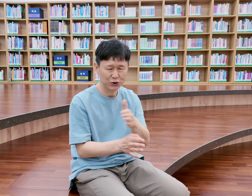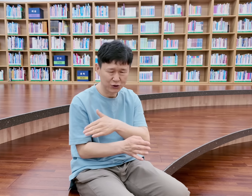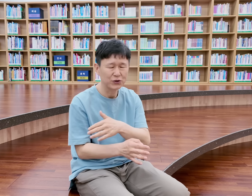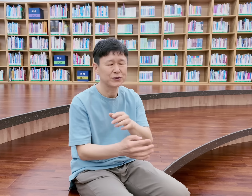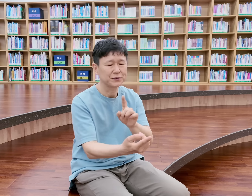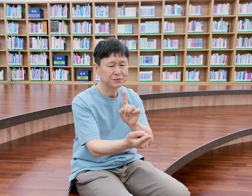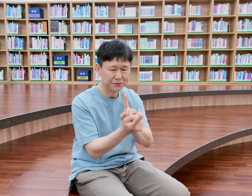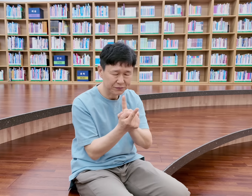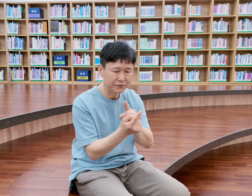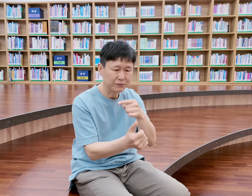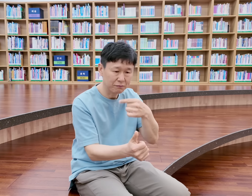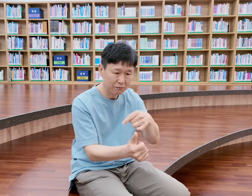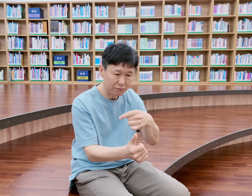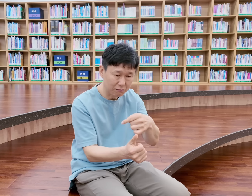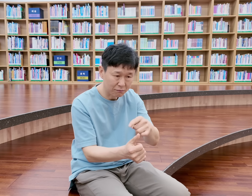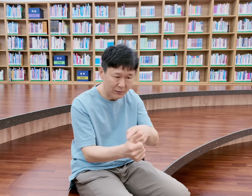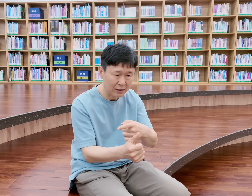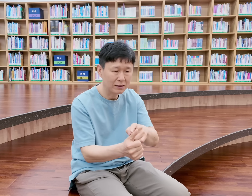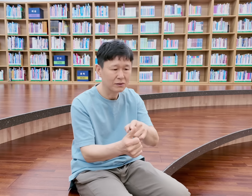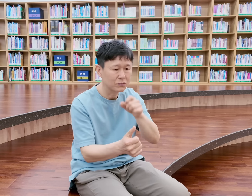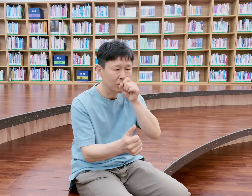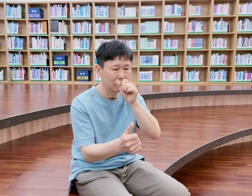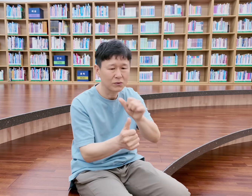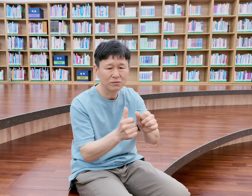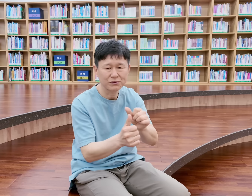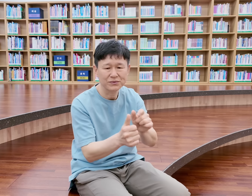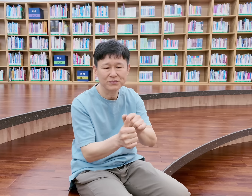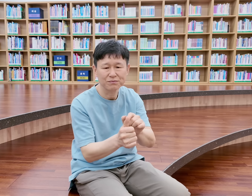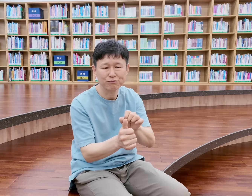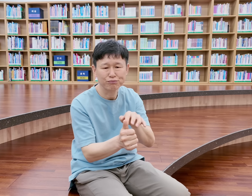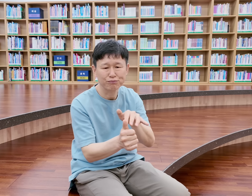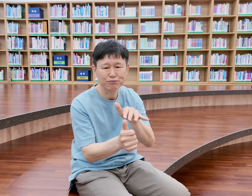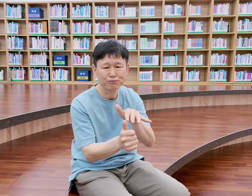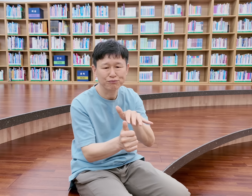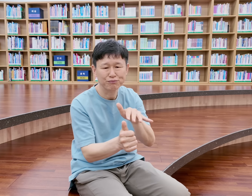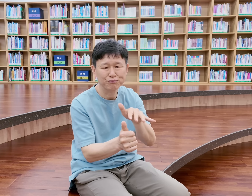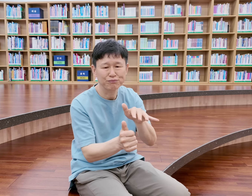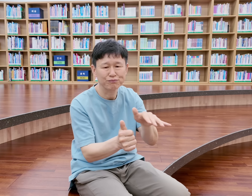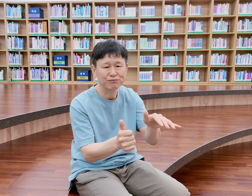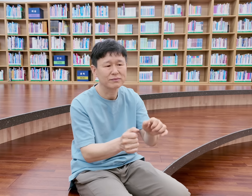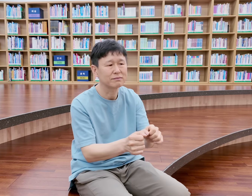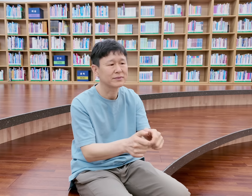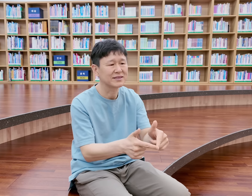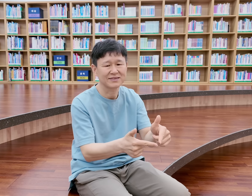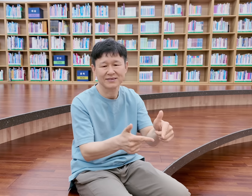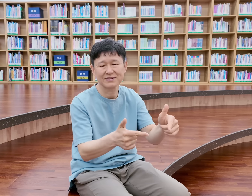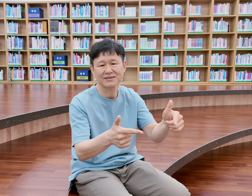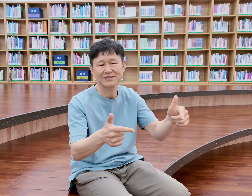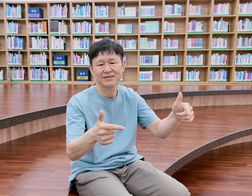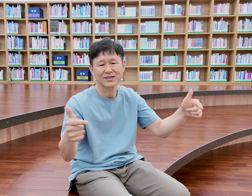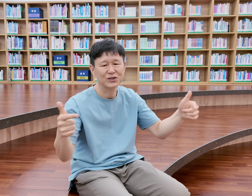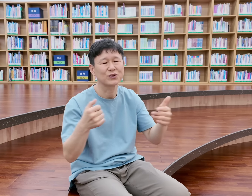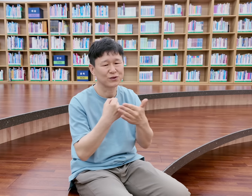I decided to teach myself and started teaching classes. Good word began to spread and the number of visitors gradually increased.